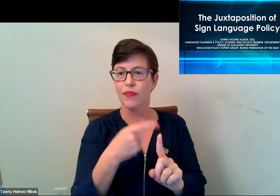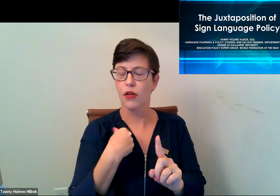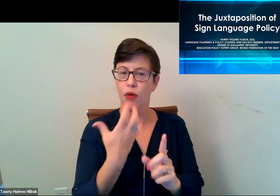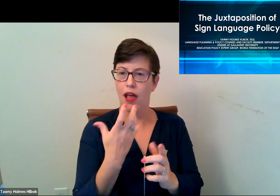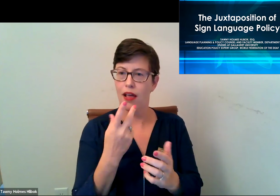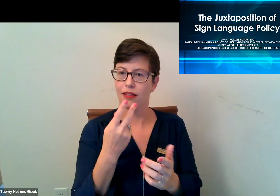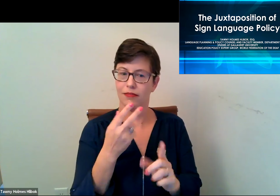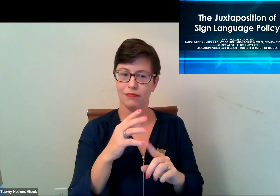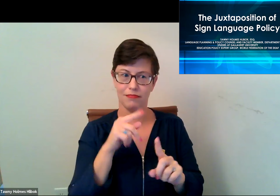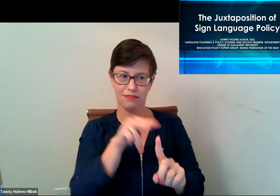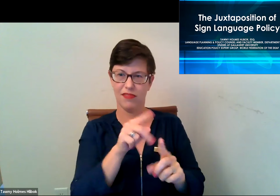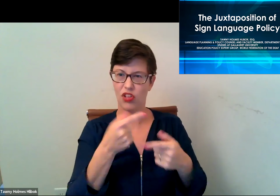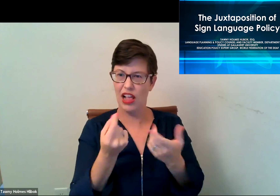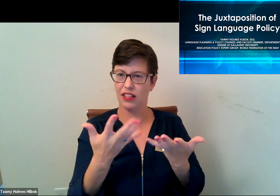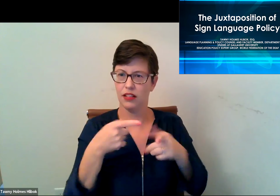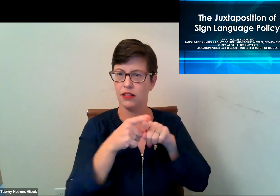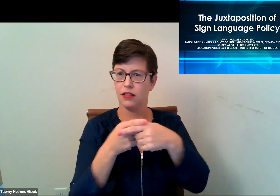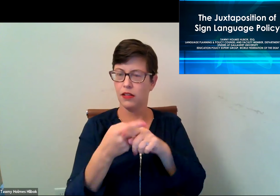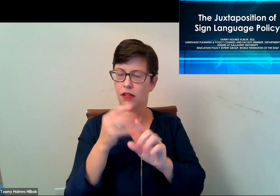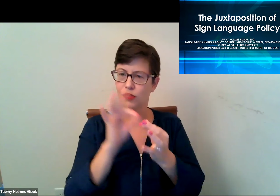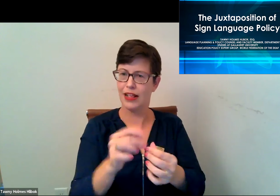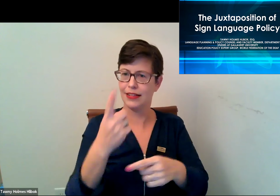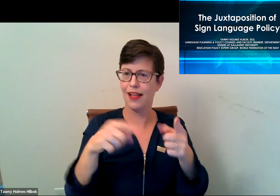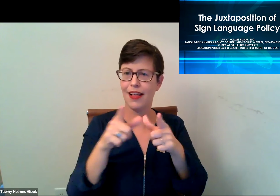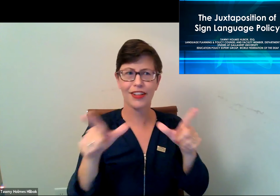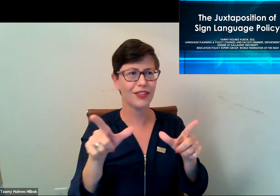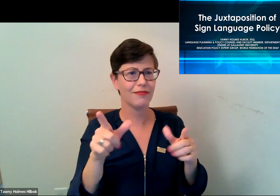This will work in my context for my discussion tonight about the many